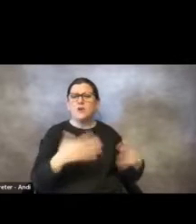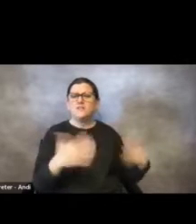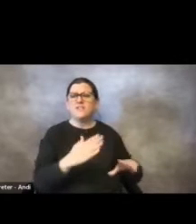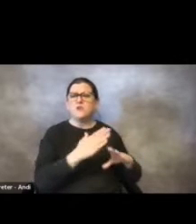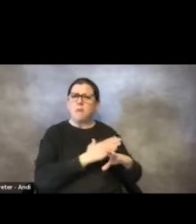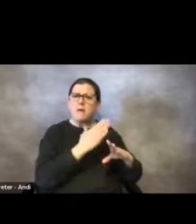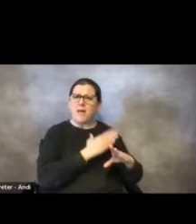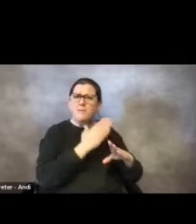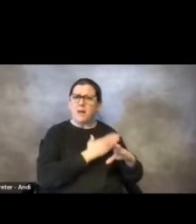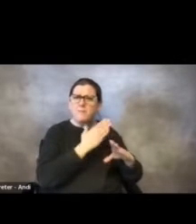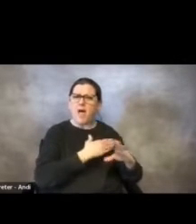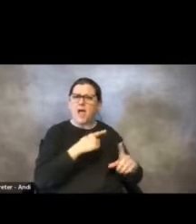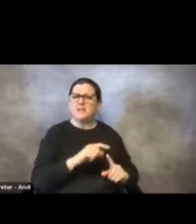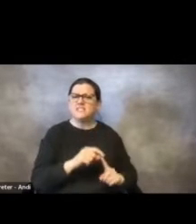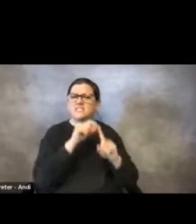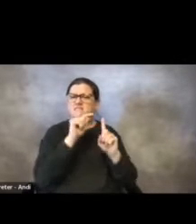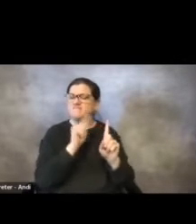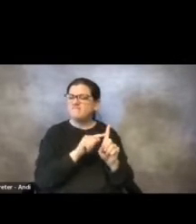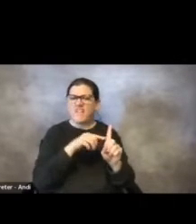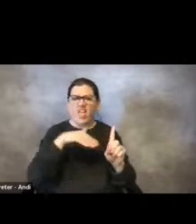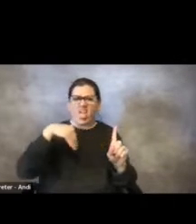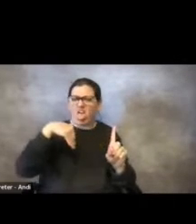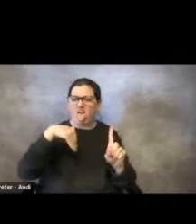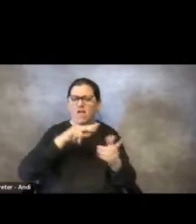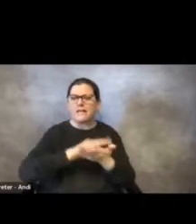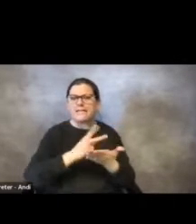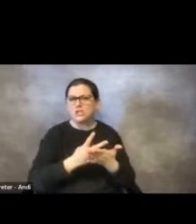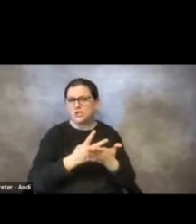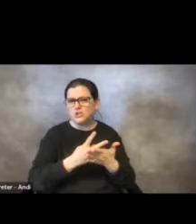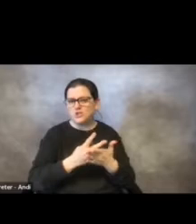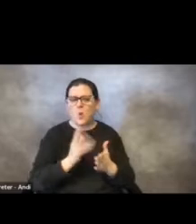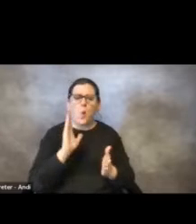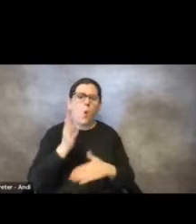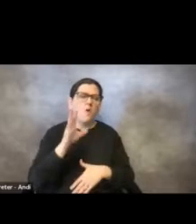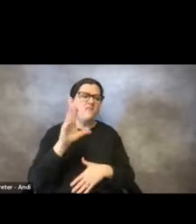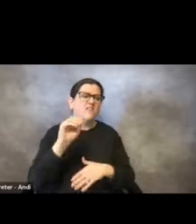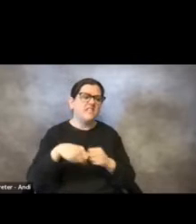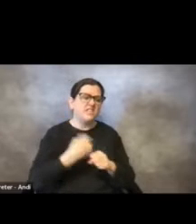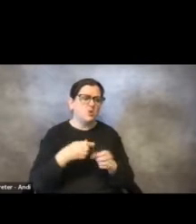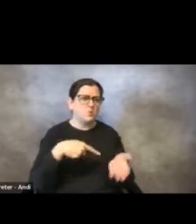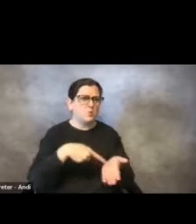the kitchen. And I feel like we are 50 years overdue for an upgrade and an investment in